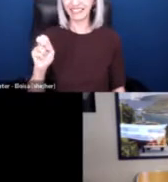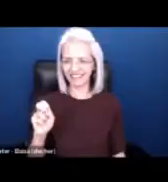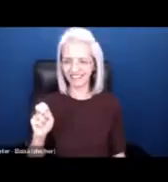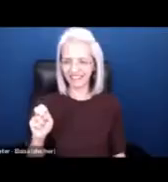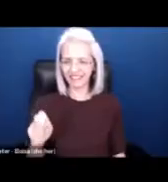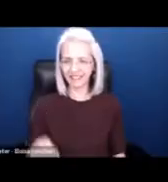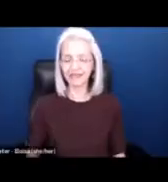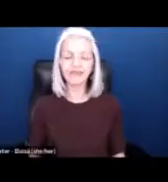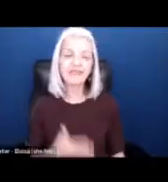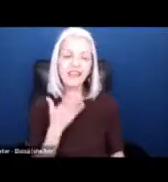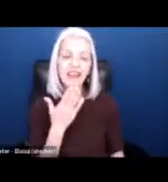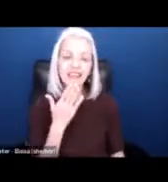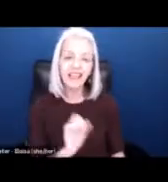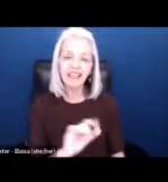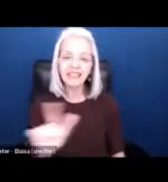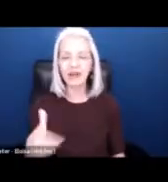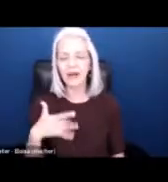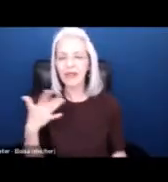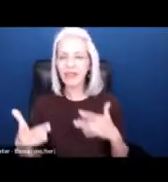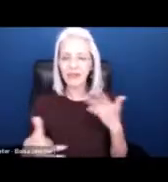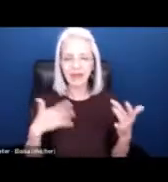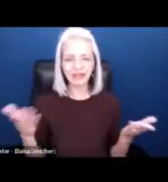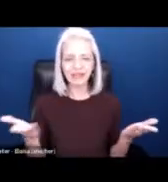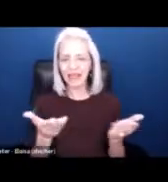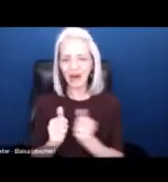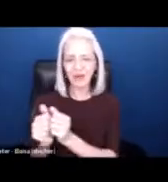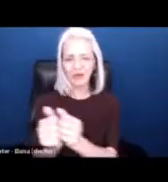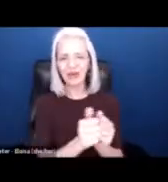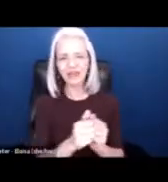everyone. I'm thrilled to be here with you. From Grand Forks,